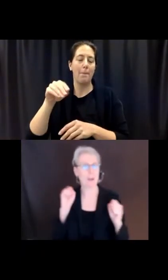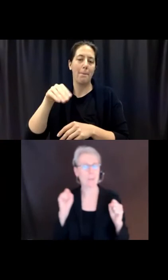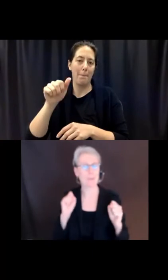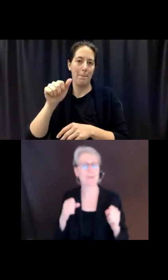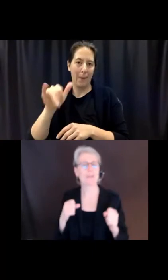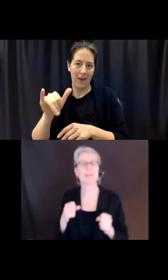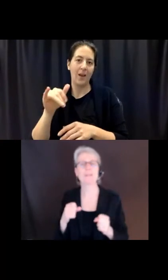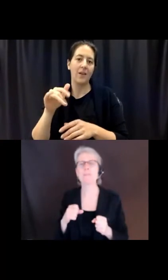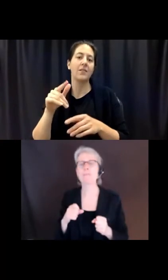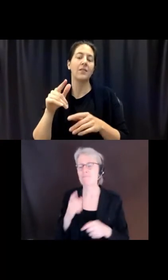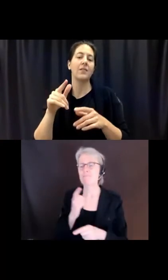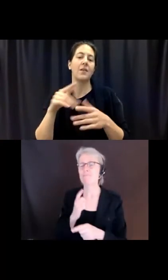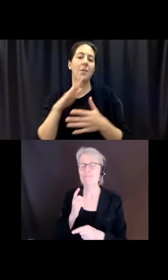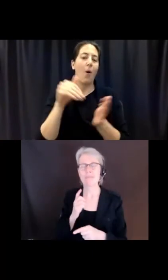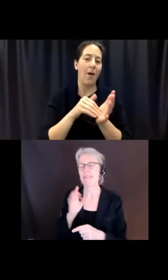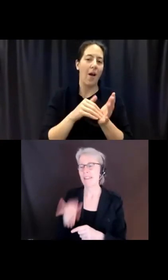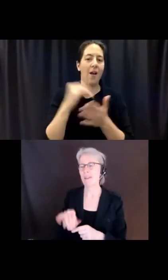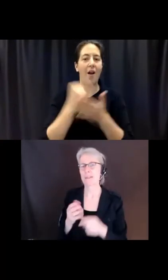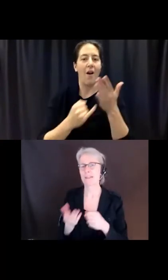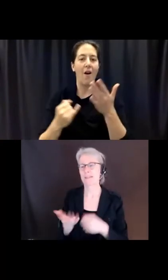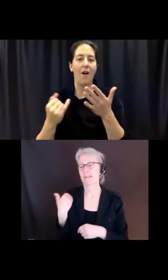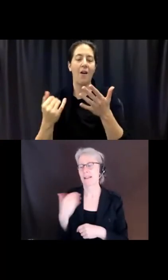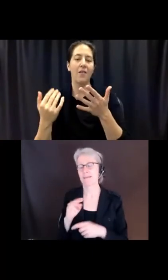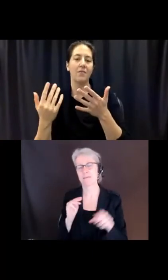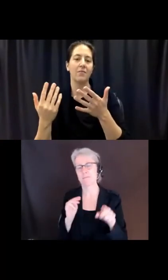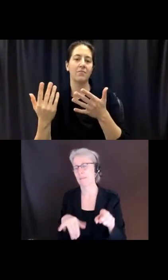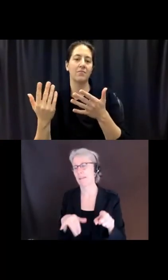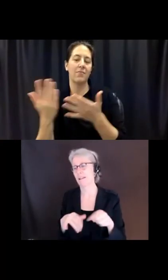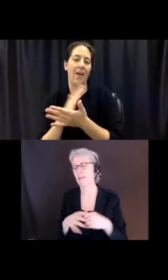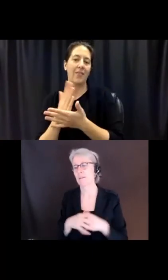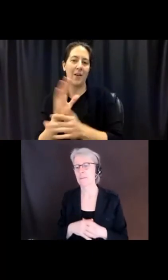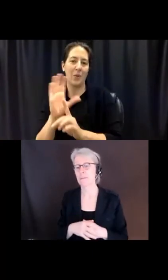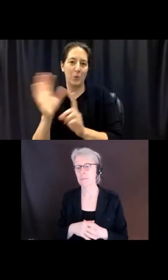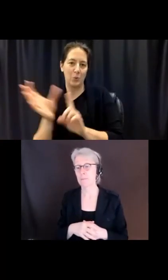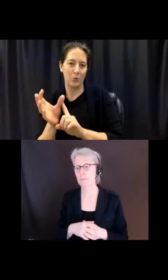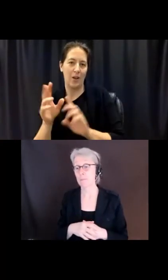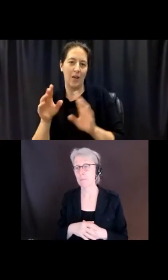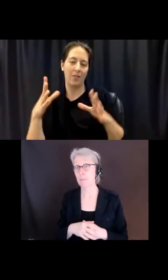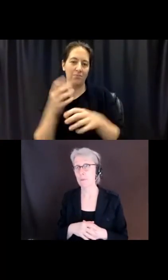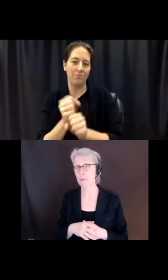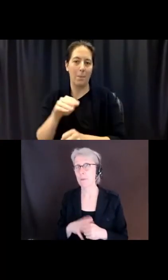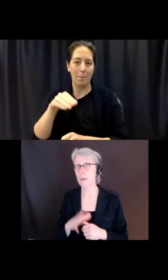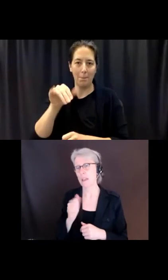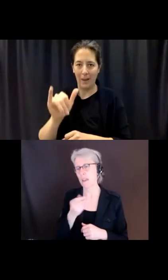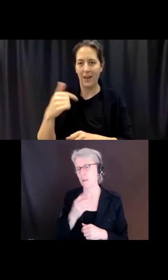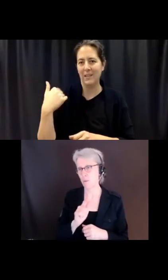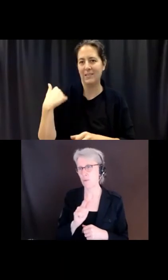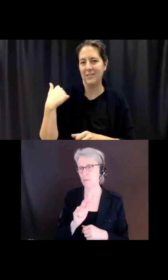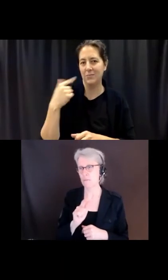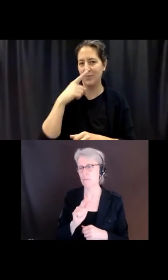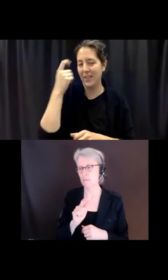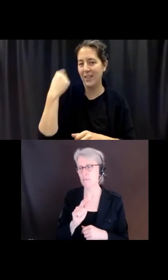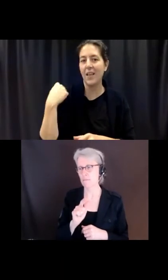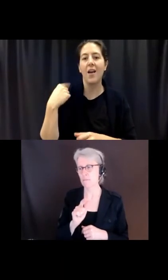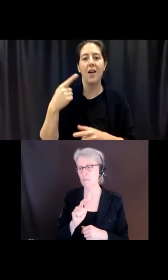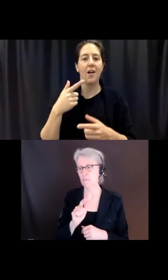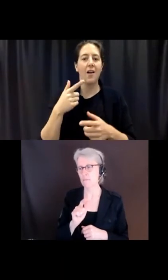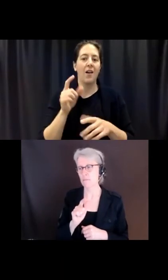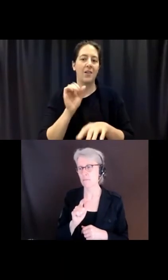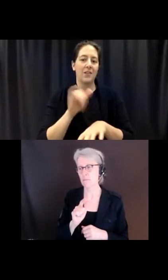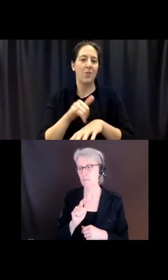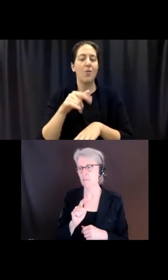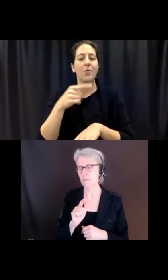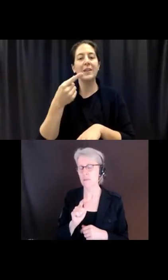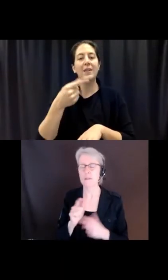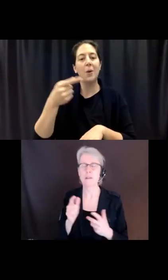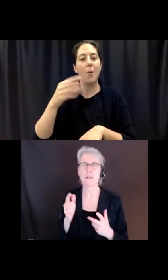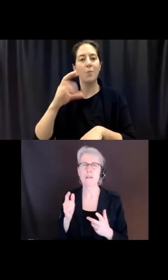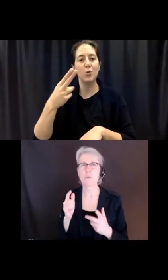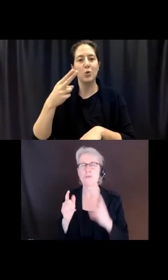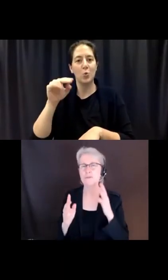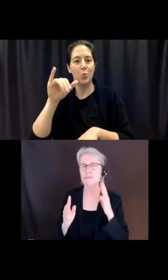MAY. WE DID IT LAST MAY AND APRIL. THIS WAS JUST PART OF A CREATIVE MOMENT UNDER THE DIRECTION